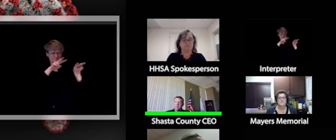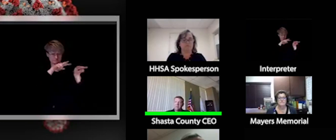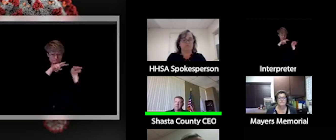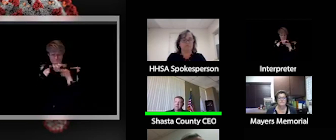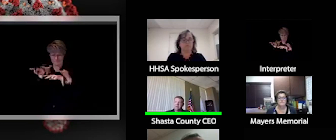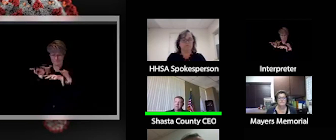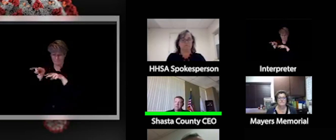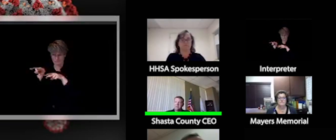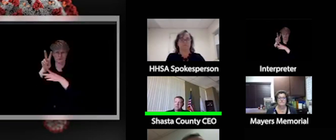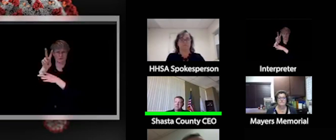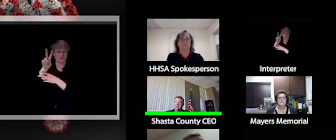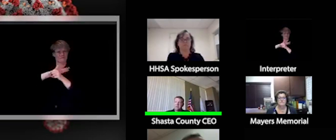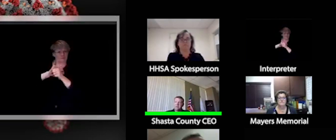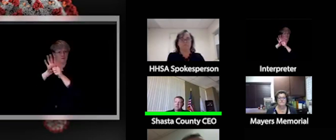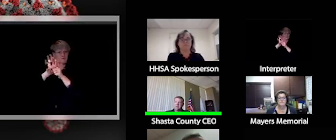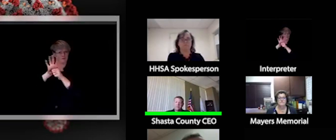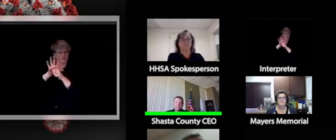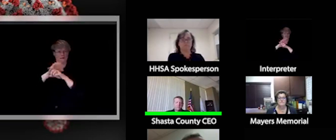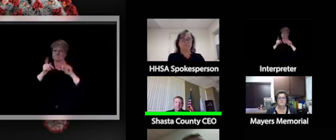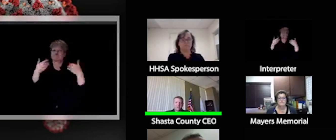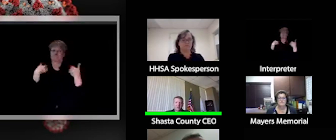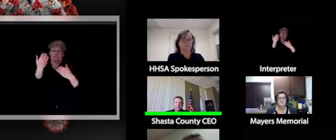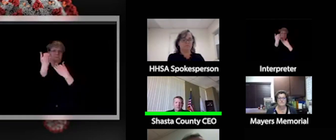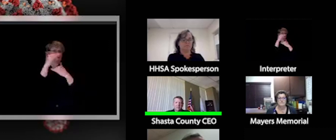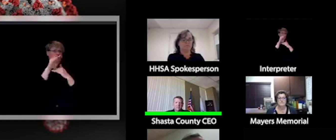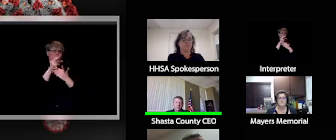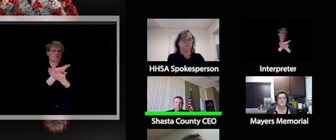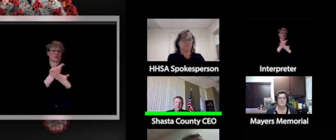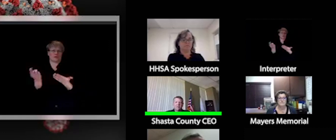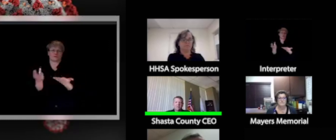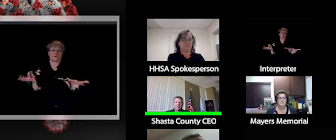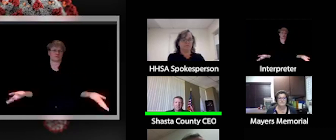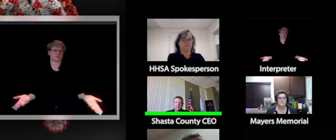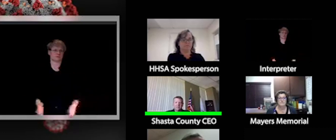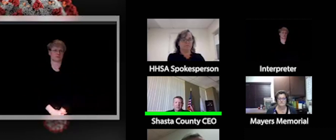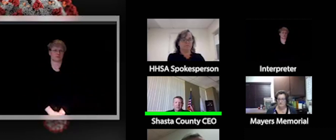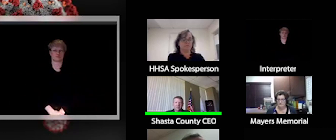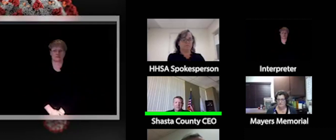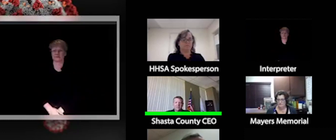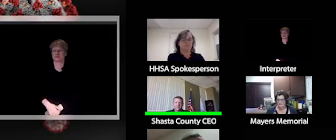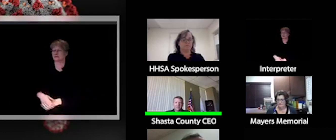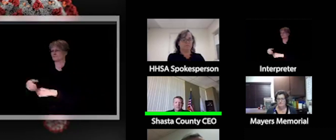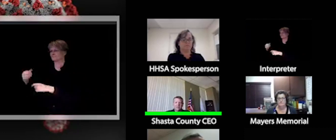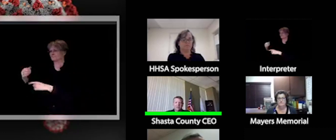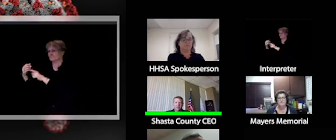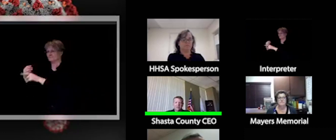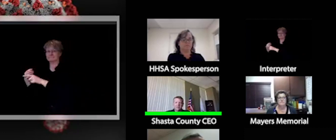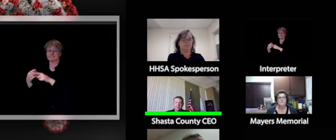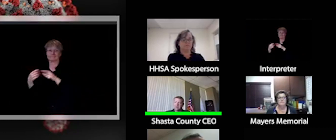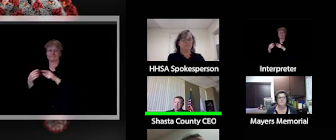limited resources and they are constantly busy. So, they’ve got to focus on other